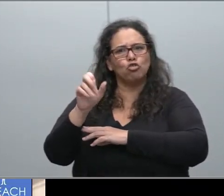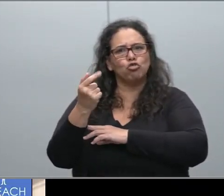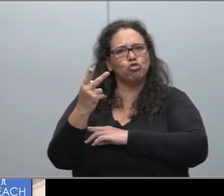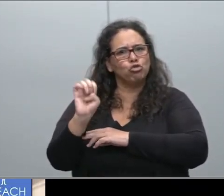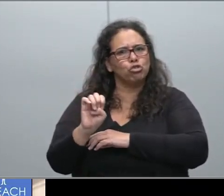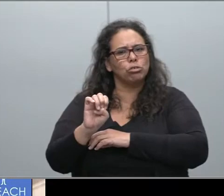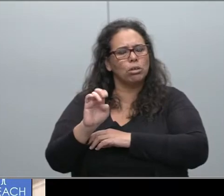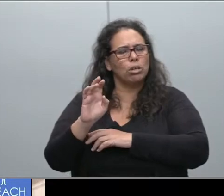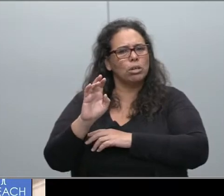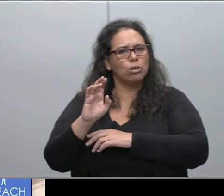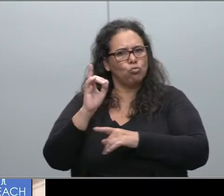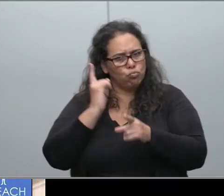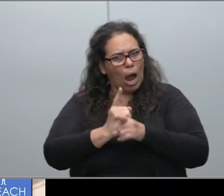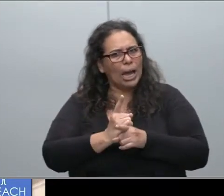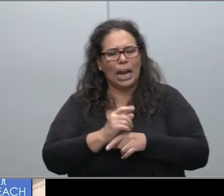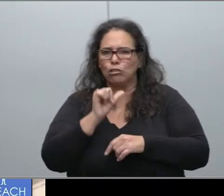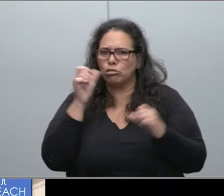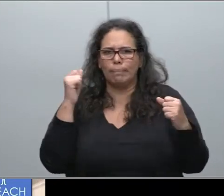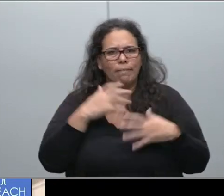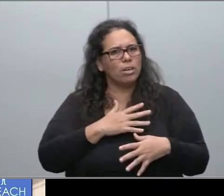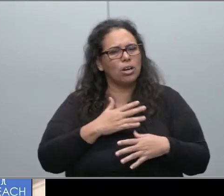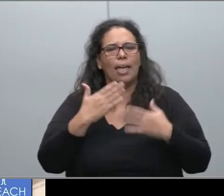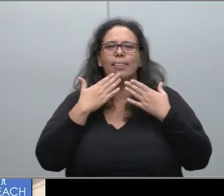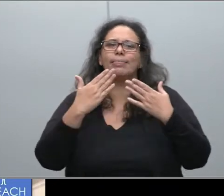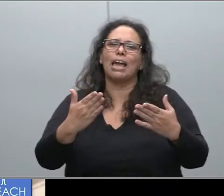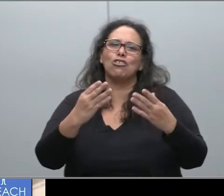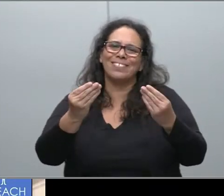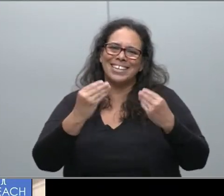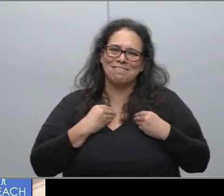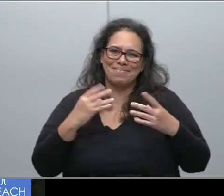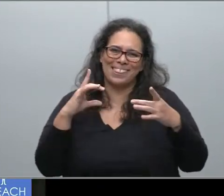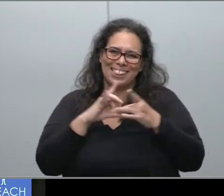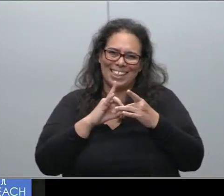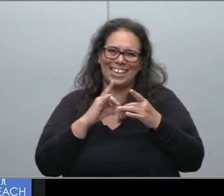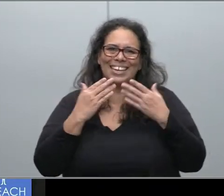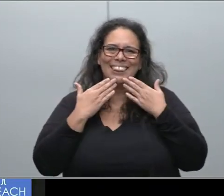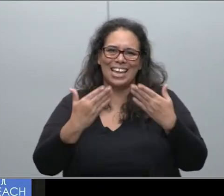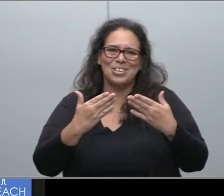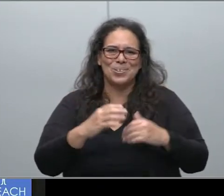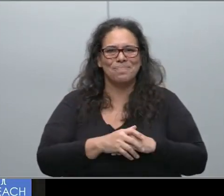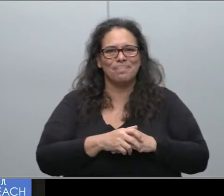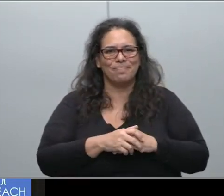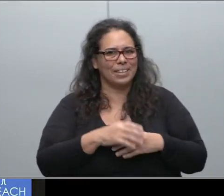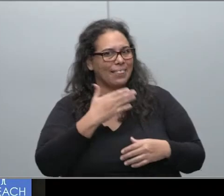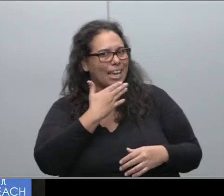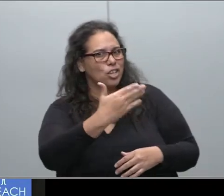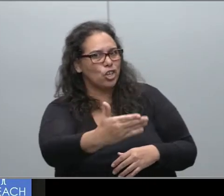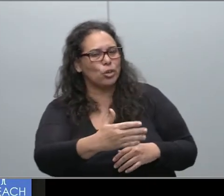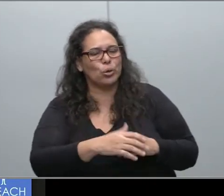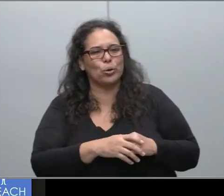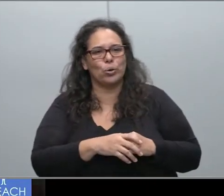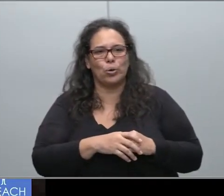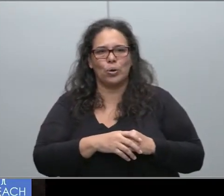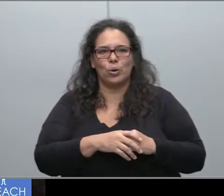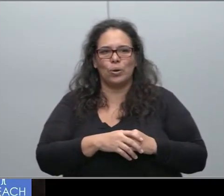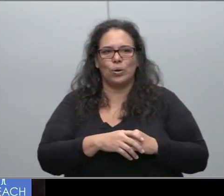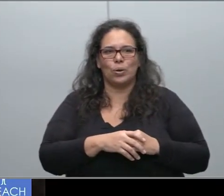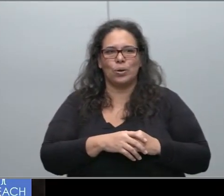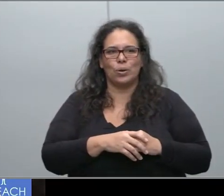And so, yeah, he's at Los Cerritos, and we had a very productive meeting yesterday.